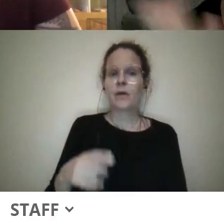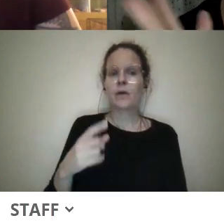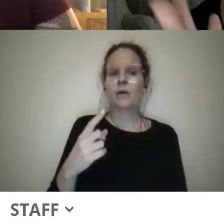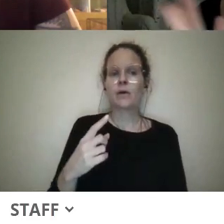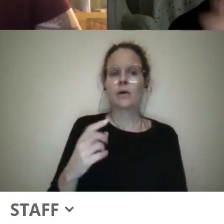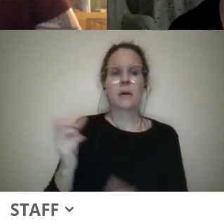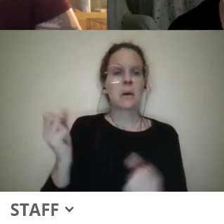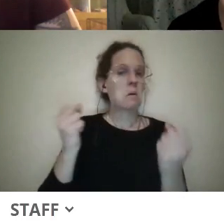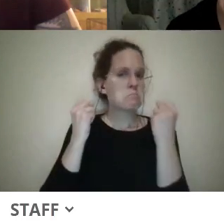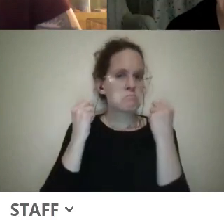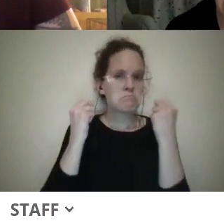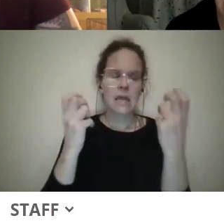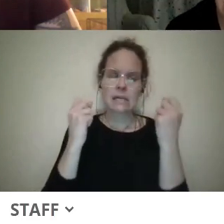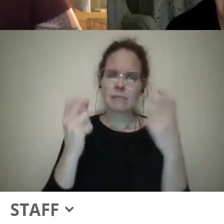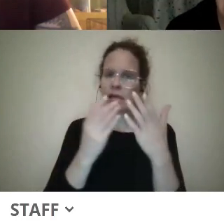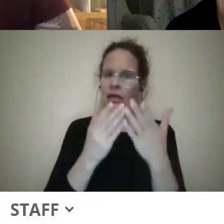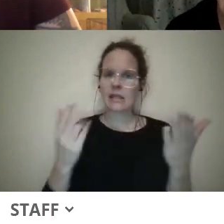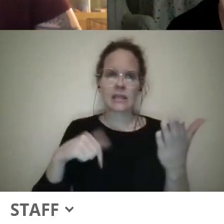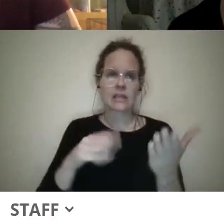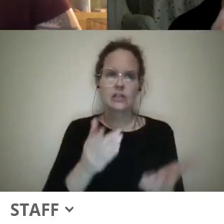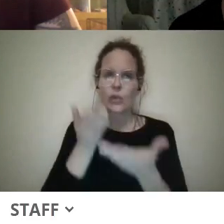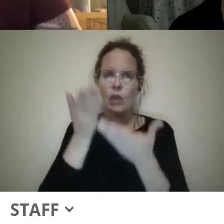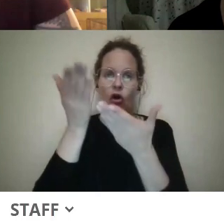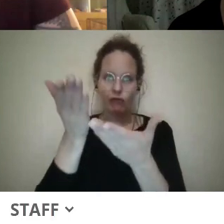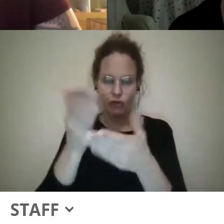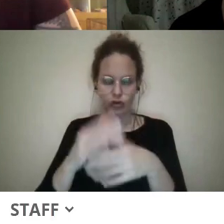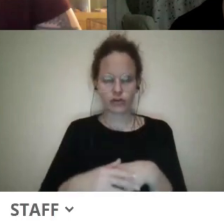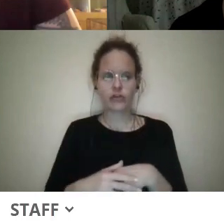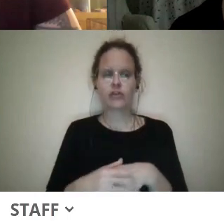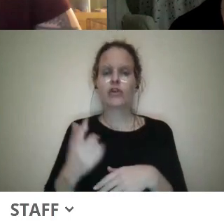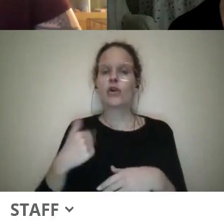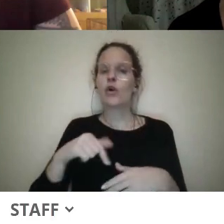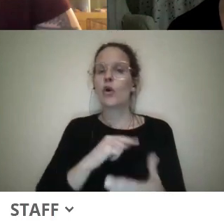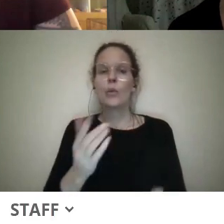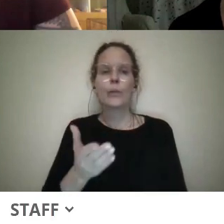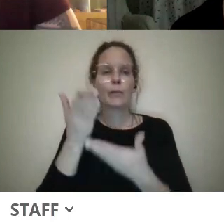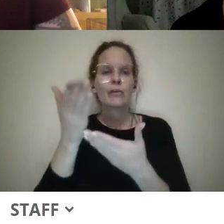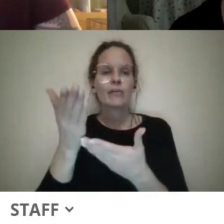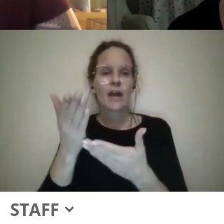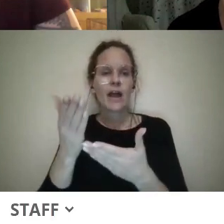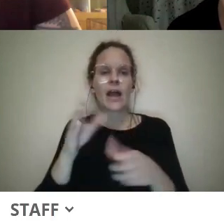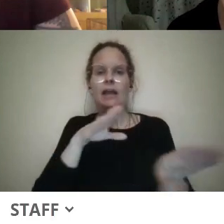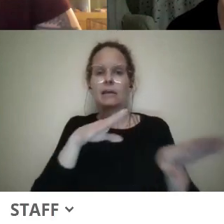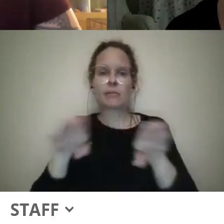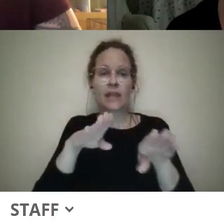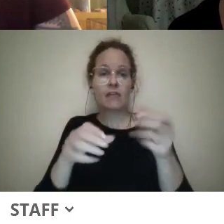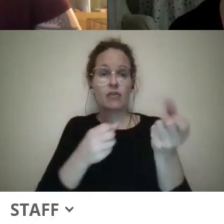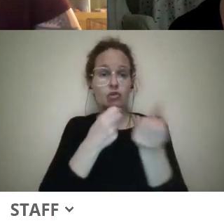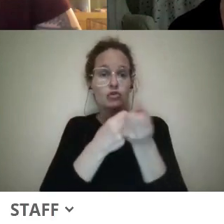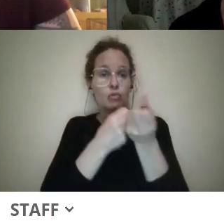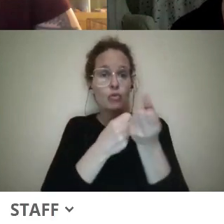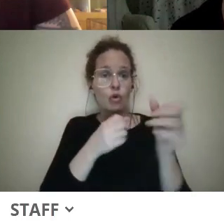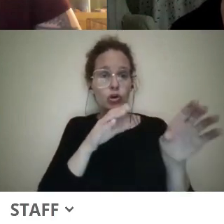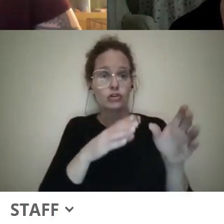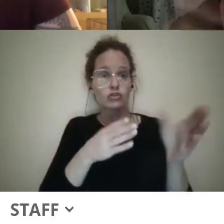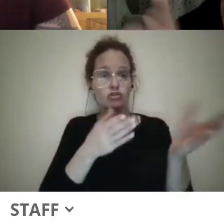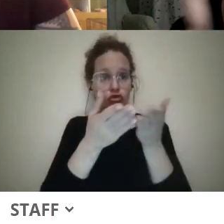many things that we offer. We provide behavior support services, there's four behavior coaches,